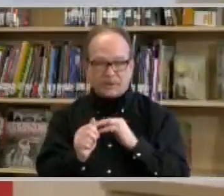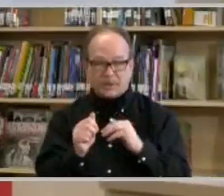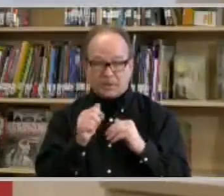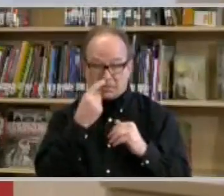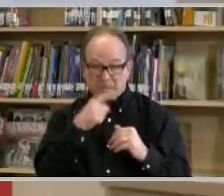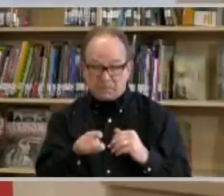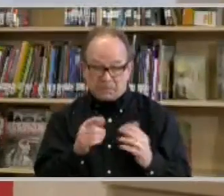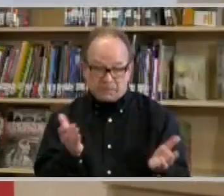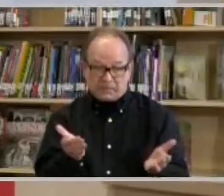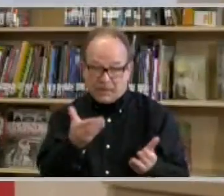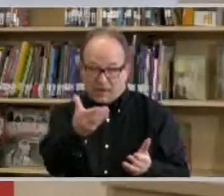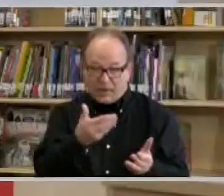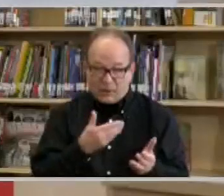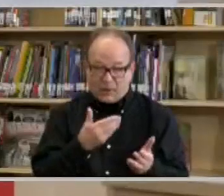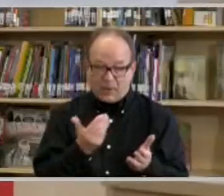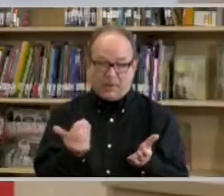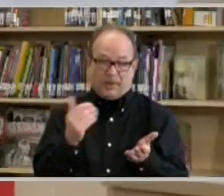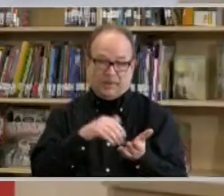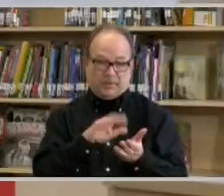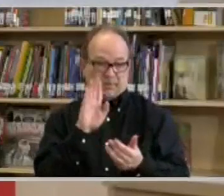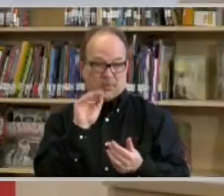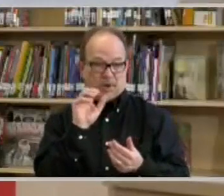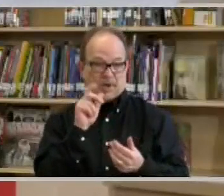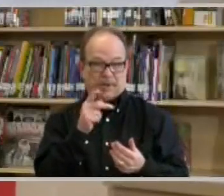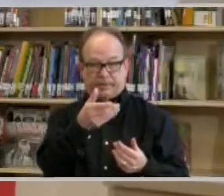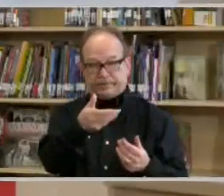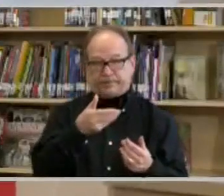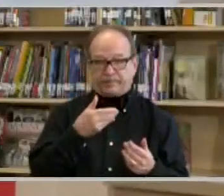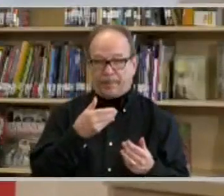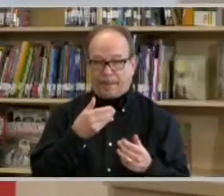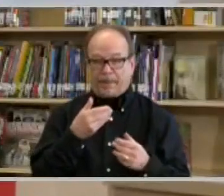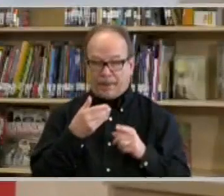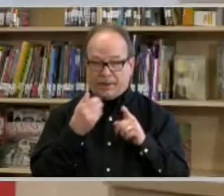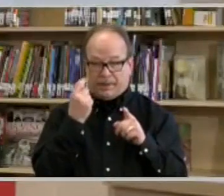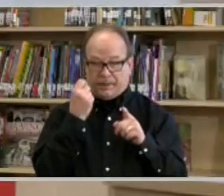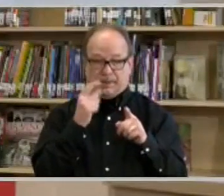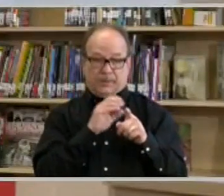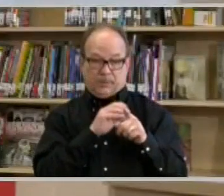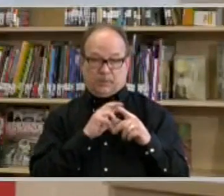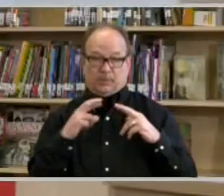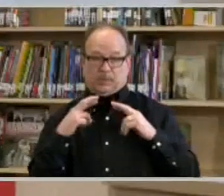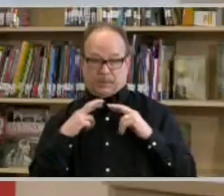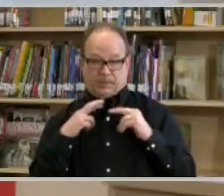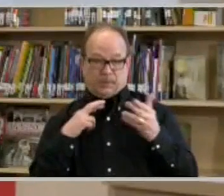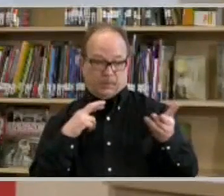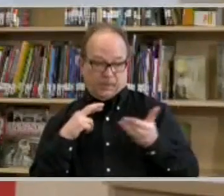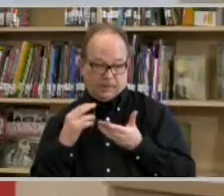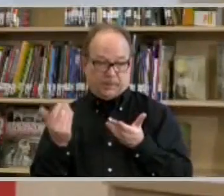AND SO I ASK THE COUNCIL TO EXPAND MY ABILITY TO HIRE